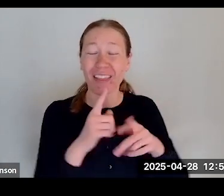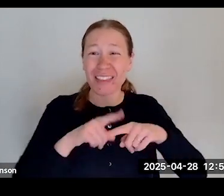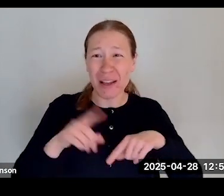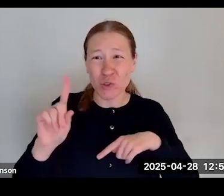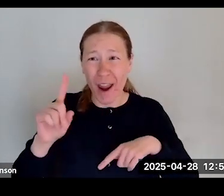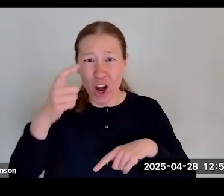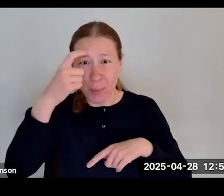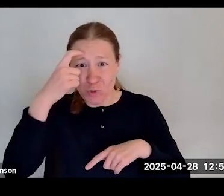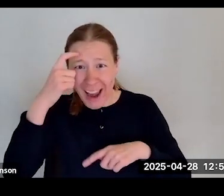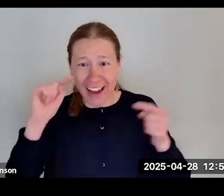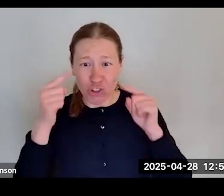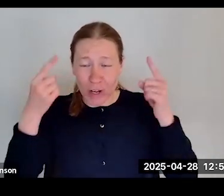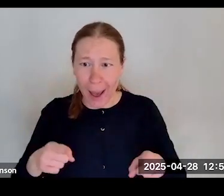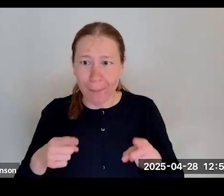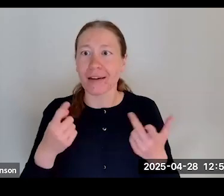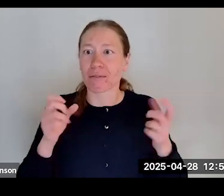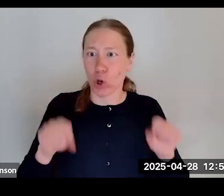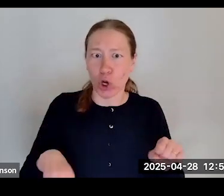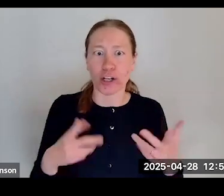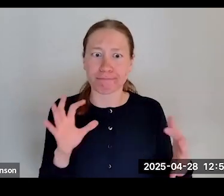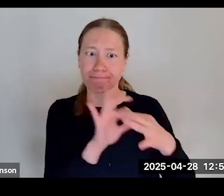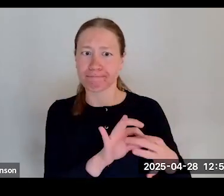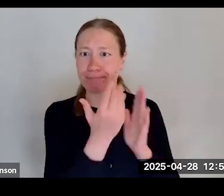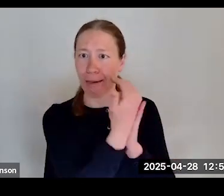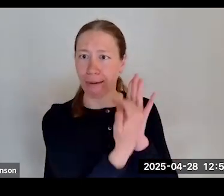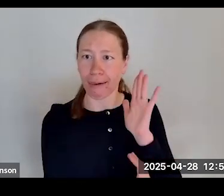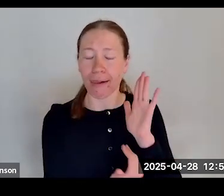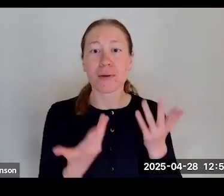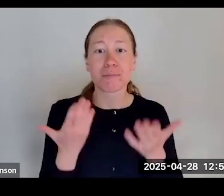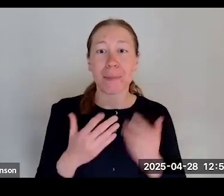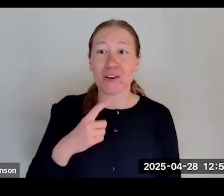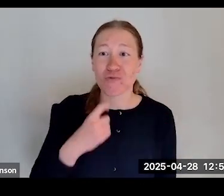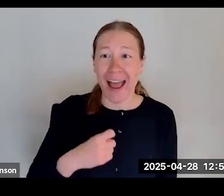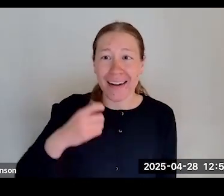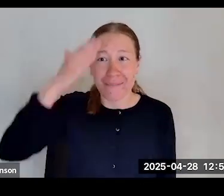This is because the frontal lobe designated in the front of the brain or in red on the picture,